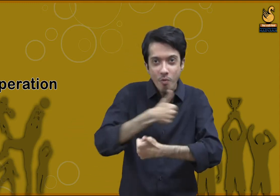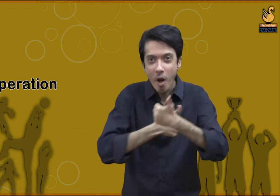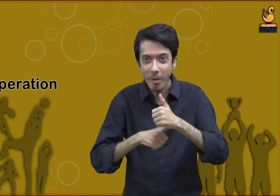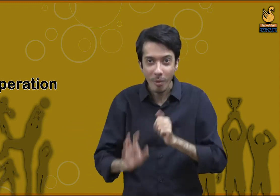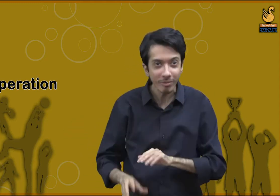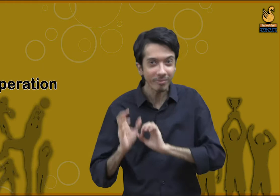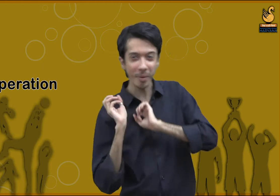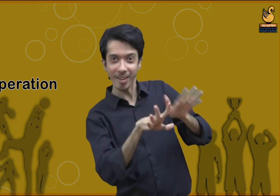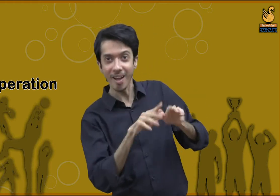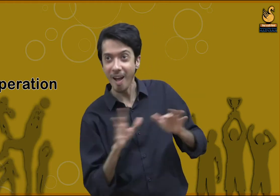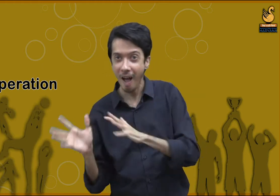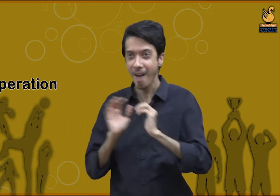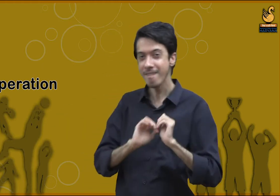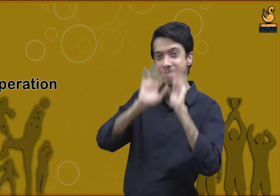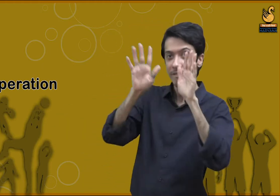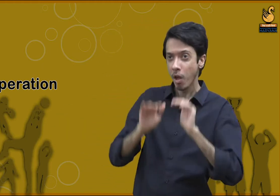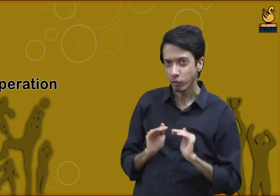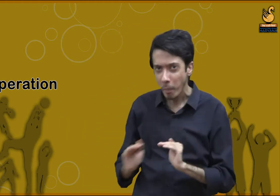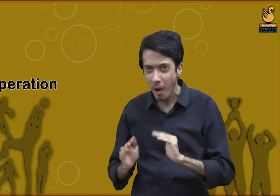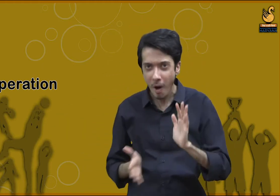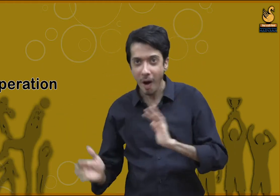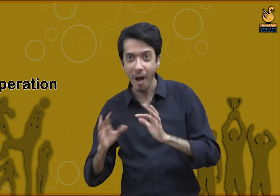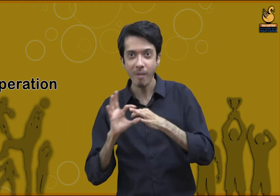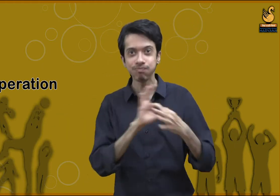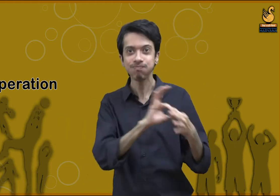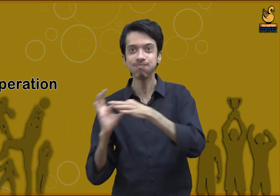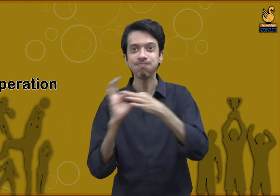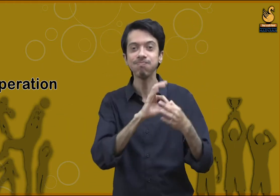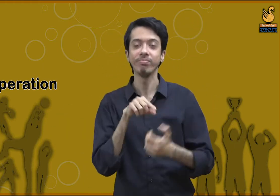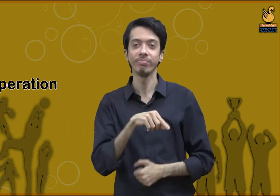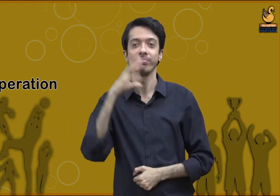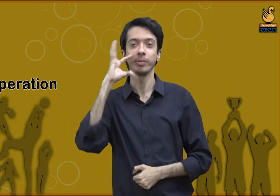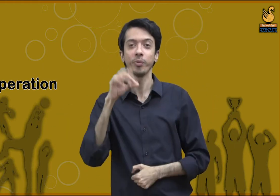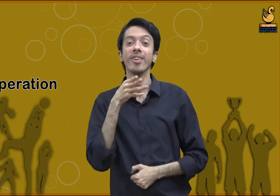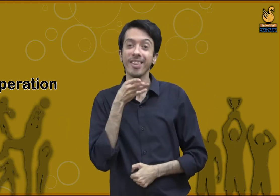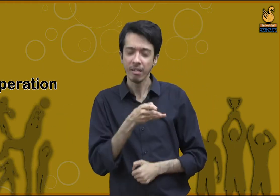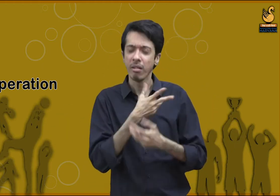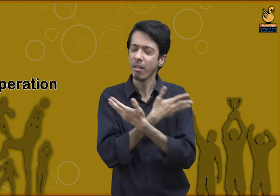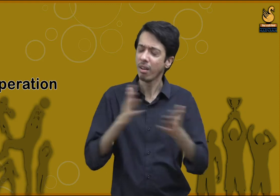They work with each other support and share to achieve a common goal which is very important.